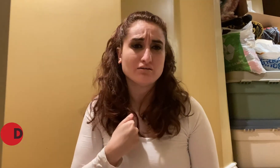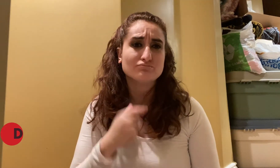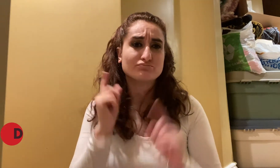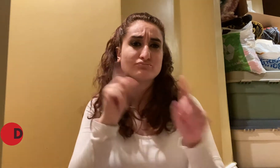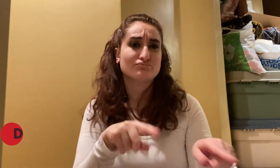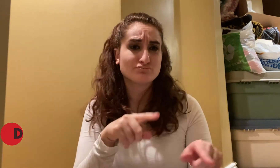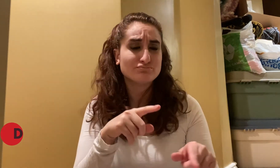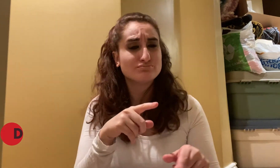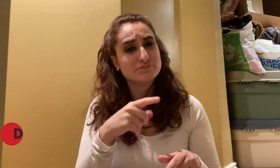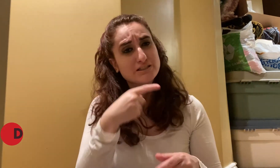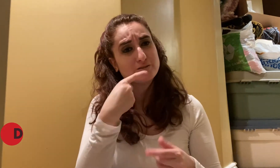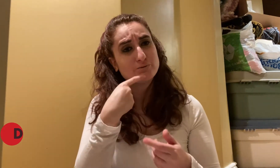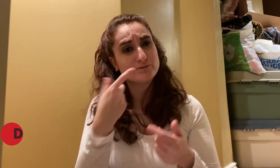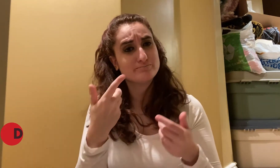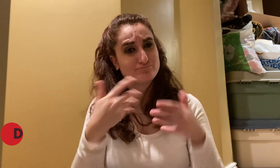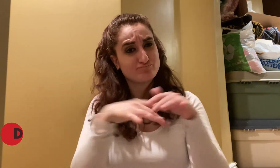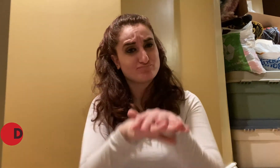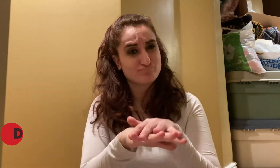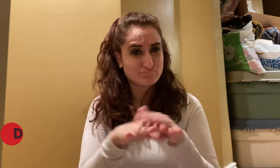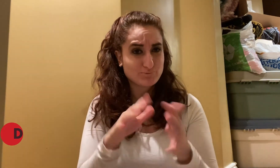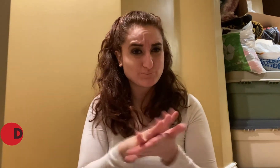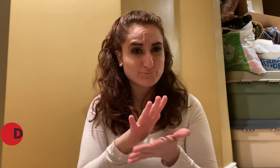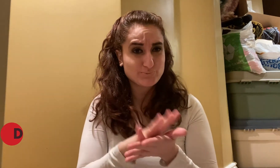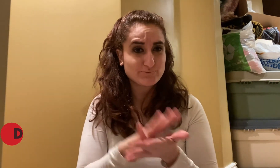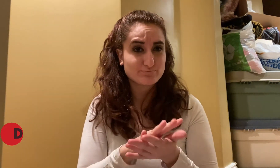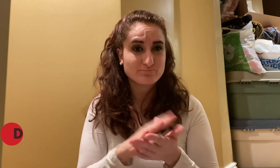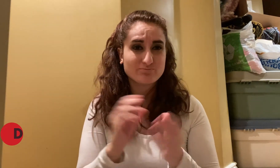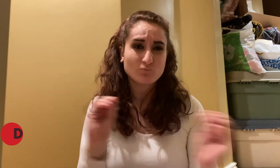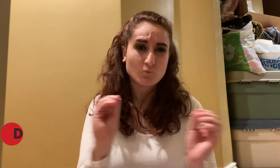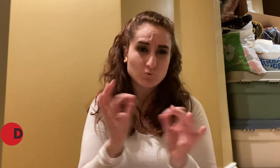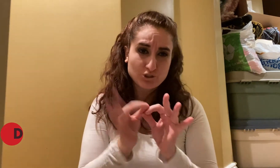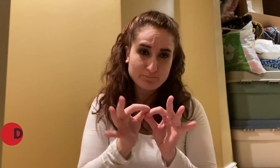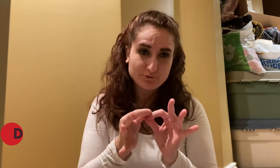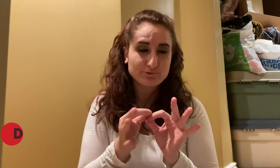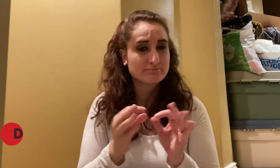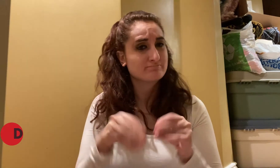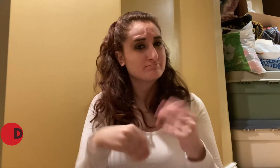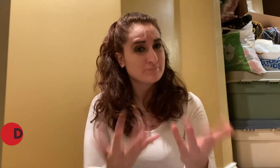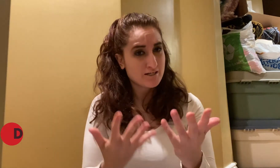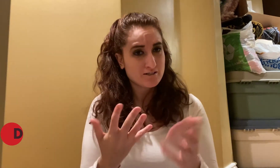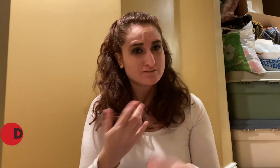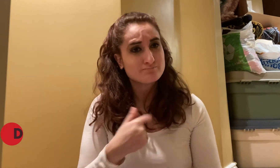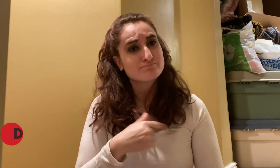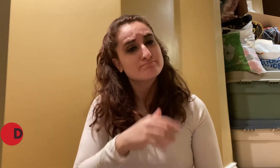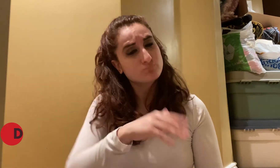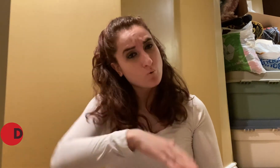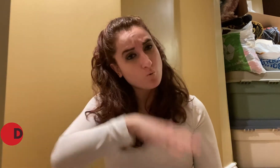I was mainstreamed in a hearing school without interpreters.